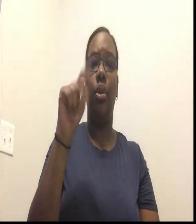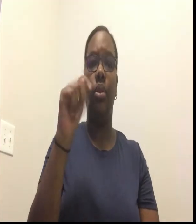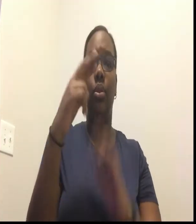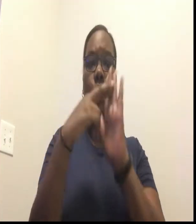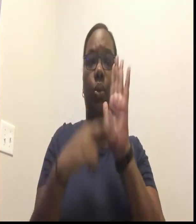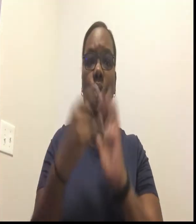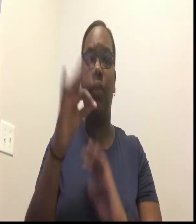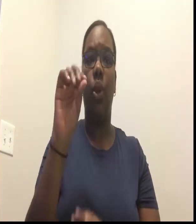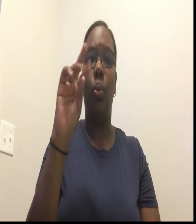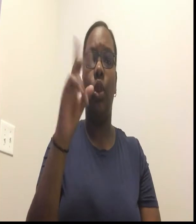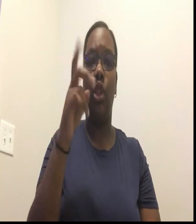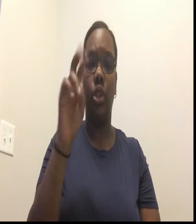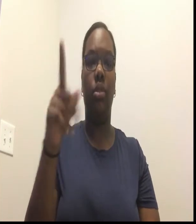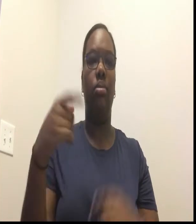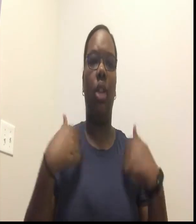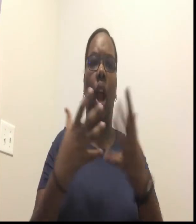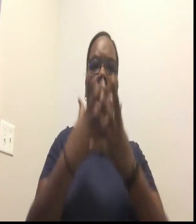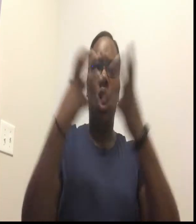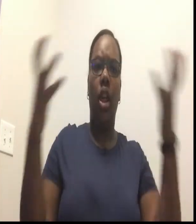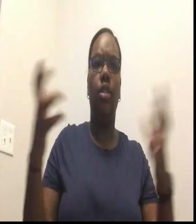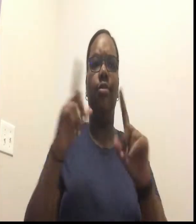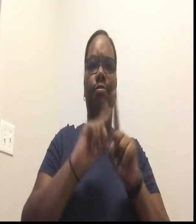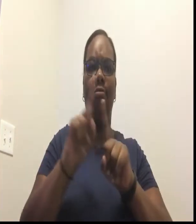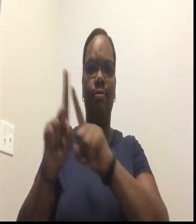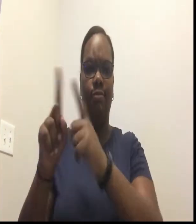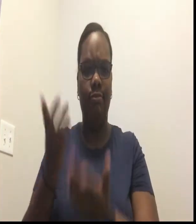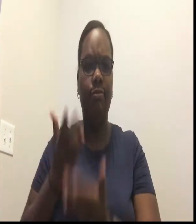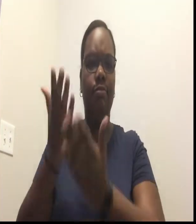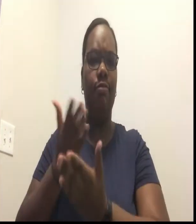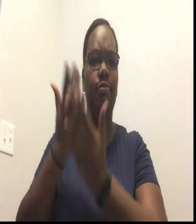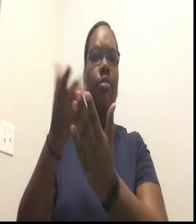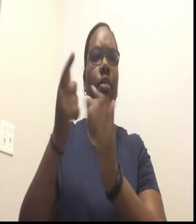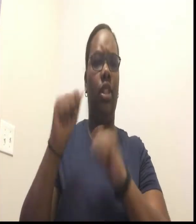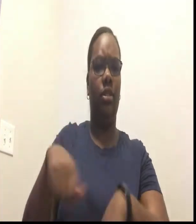single meeting. I've also included that on the website under the Robert's Rules